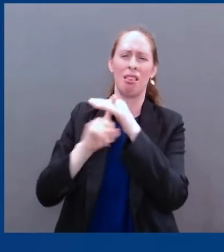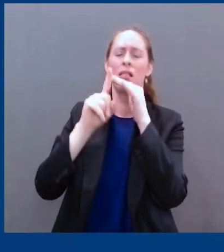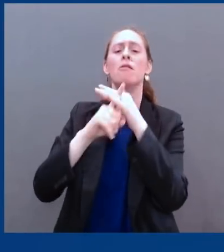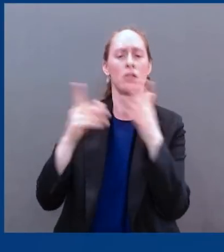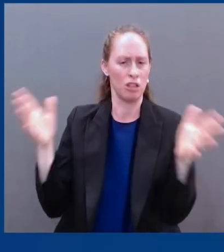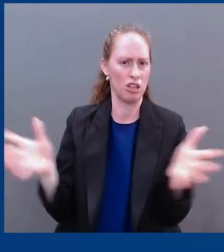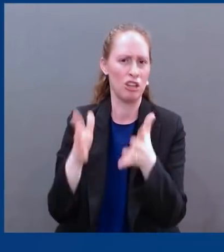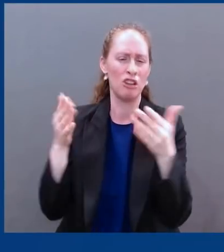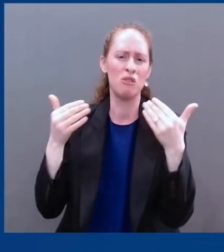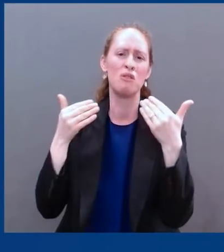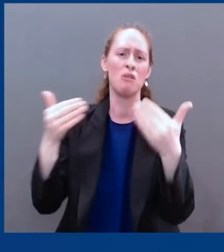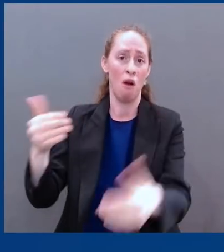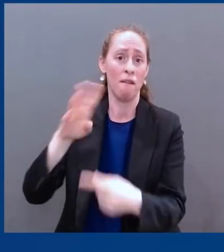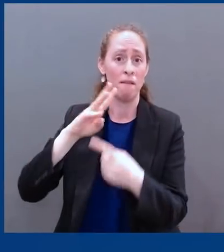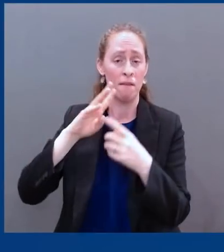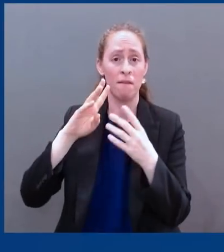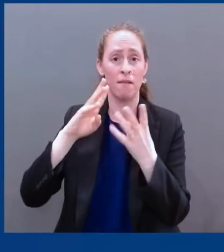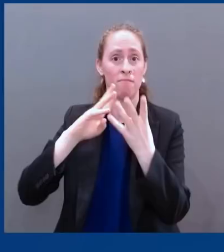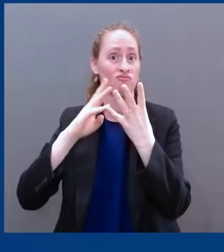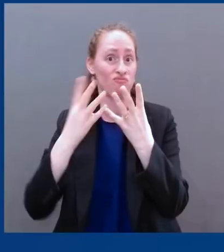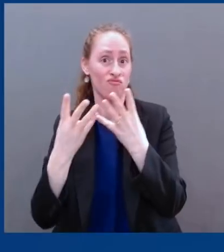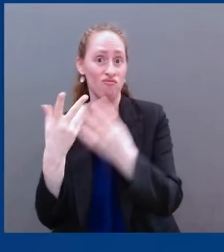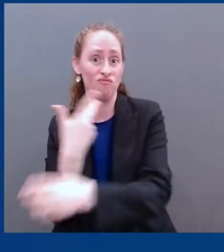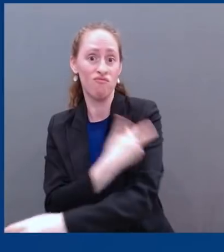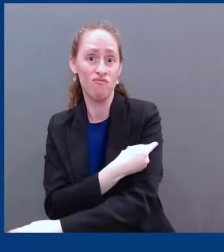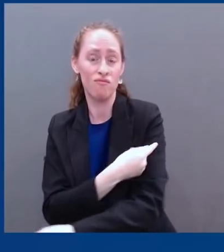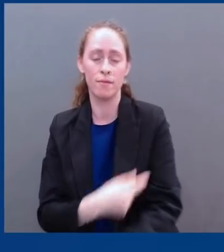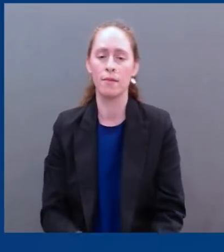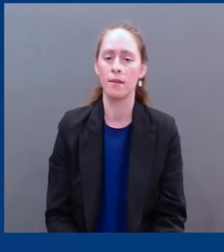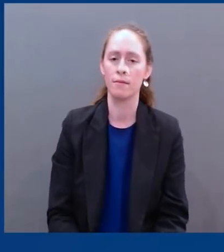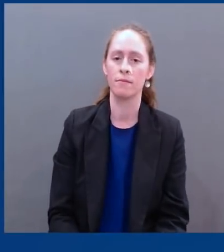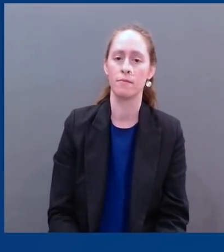and letting the data drive us. As you know, on April 6th,